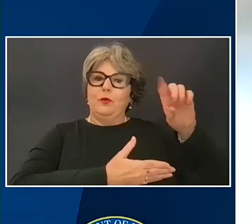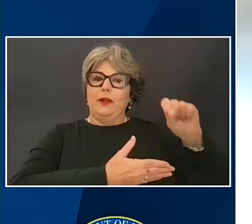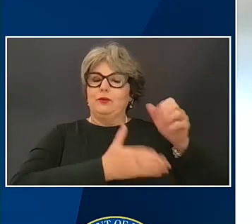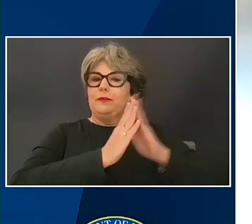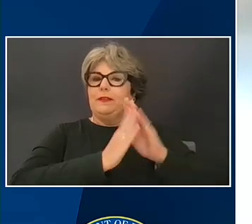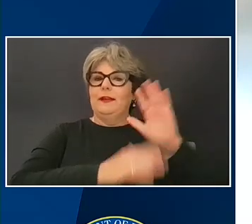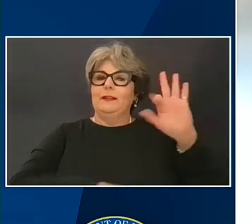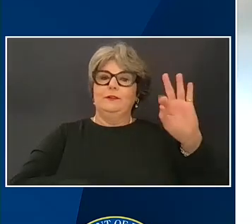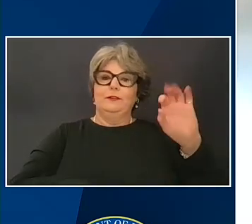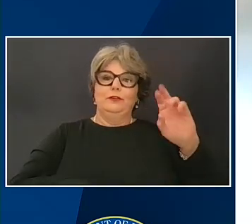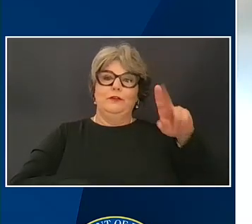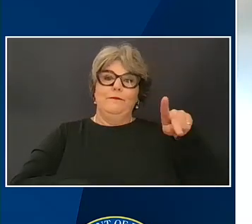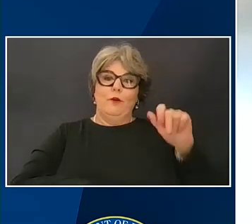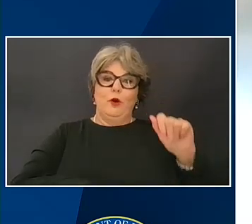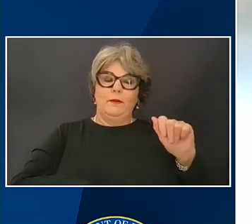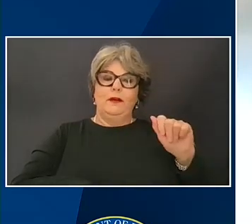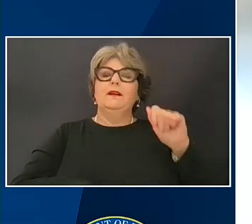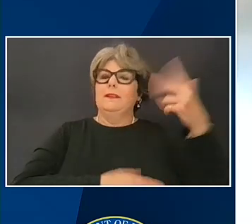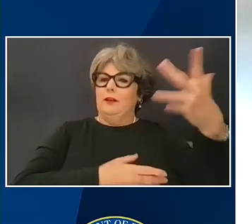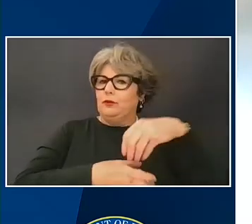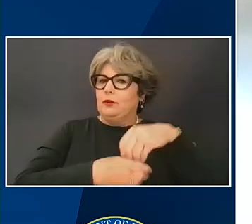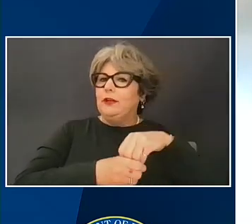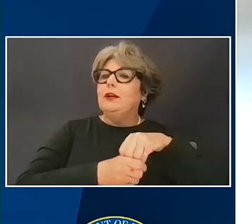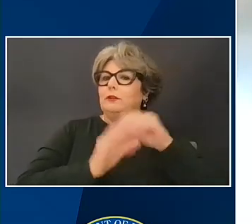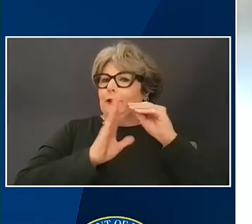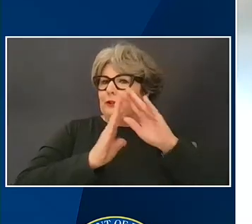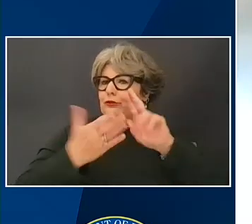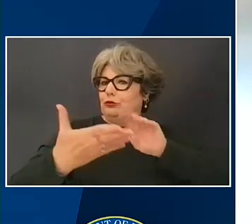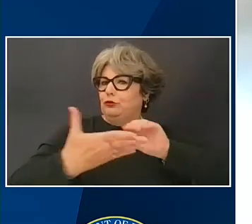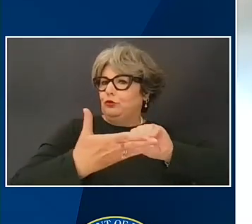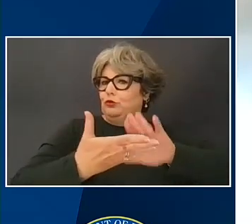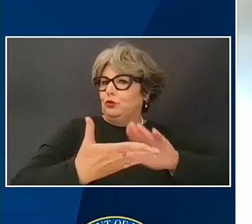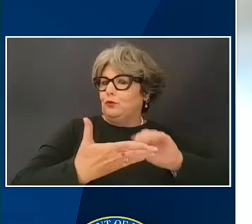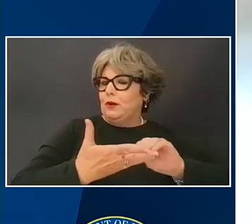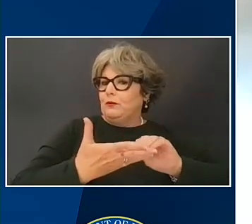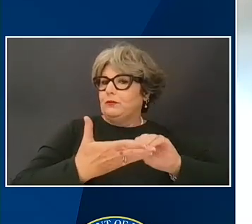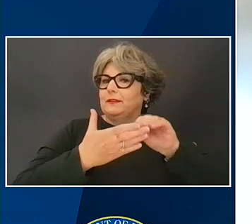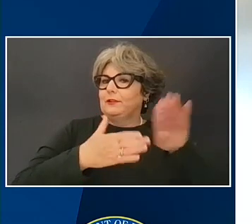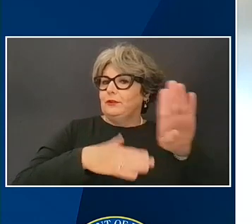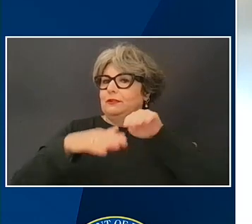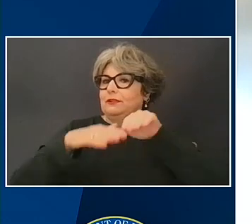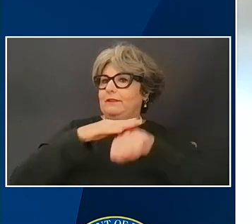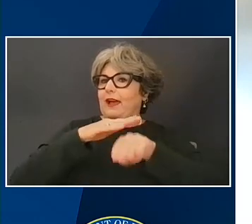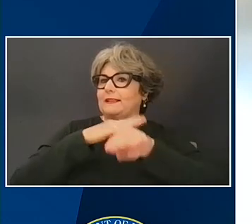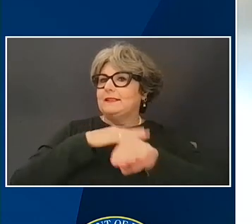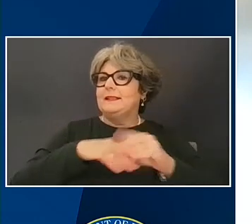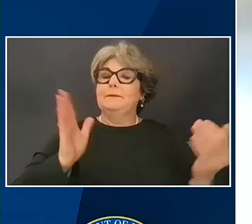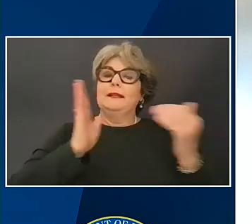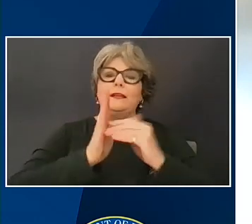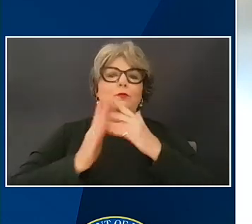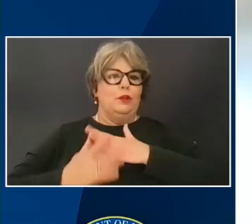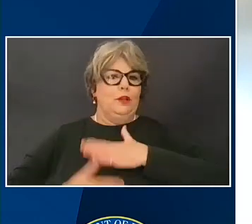records are included in student records available to students. But, again, really appreciate this provision. Things.